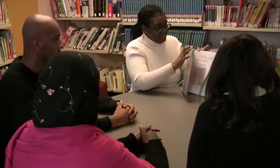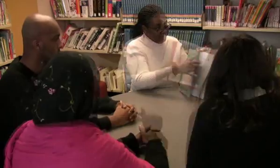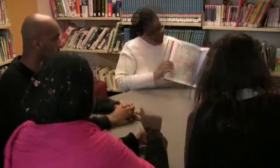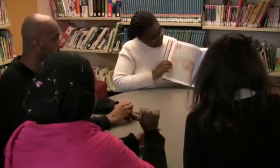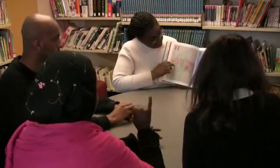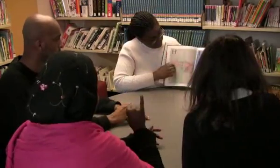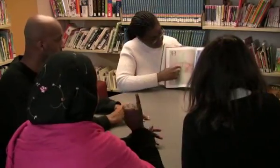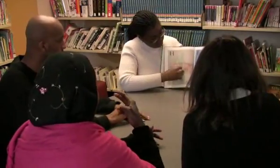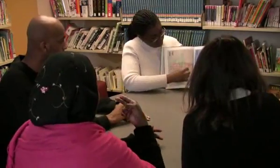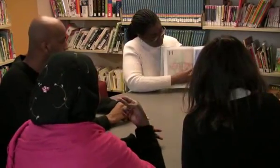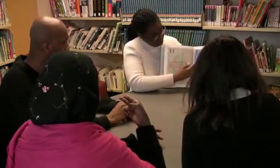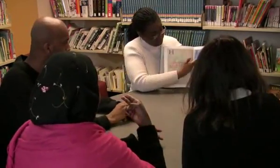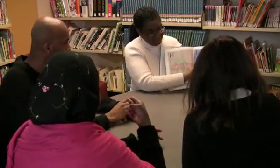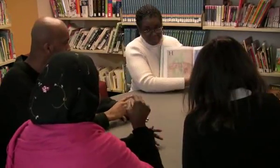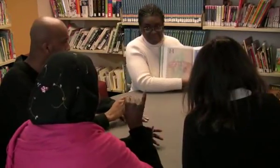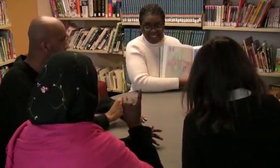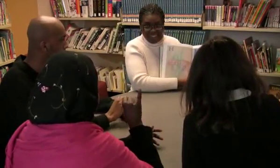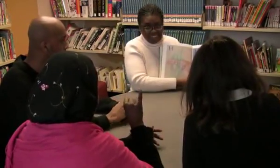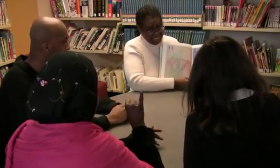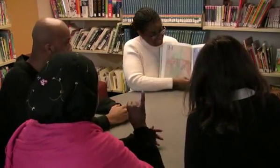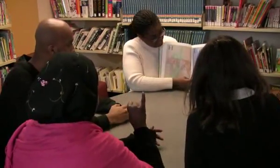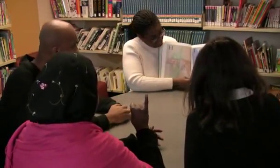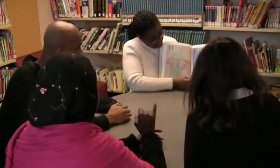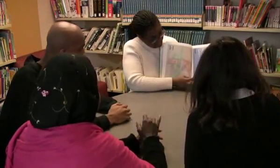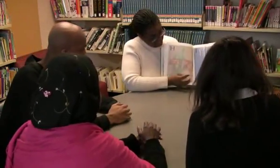It is interesting.